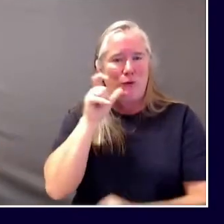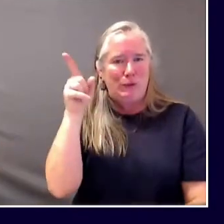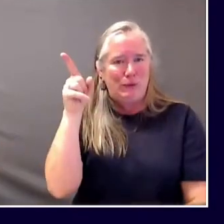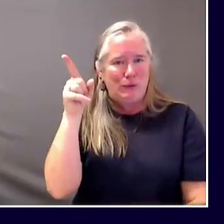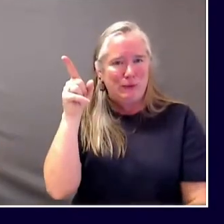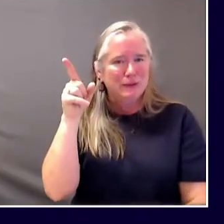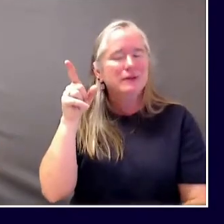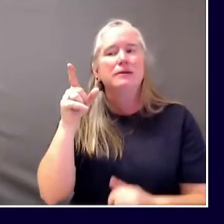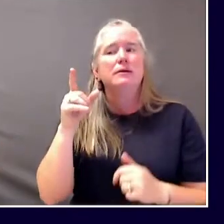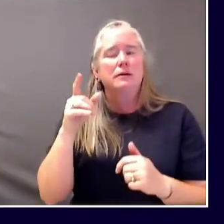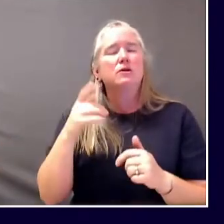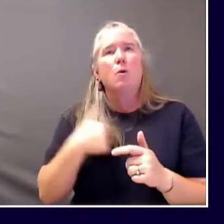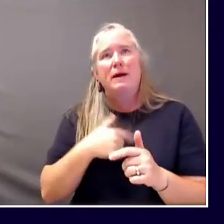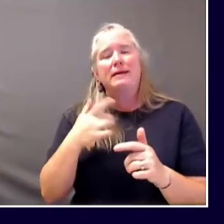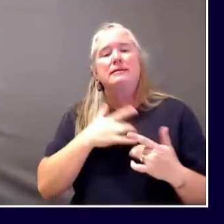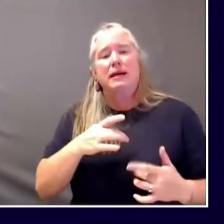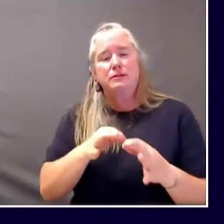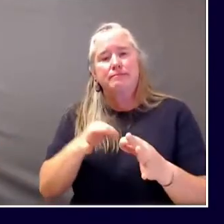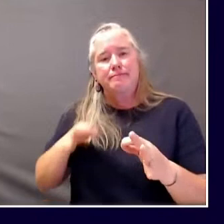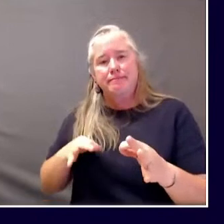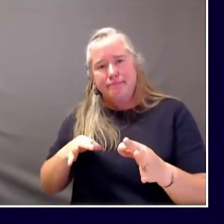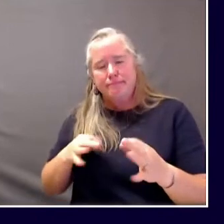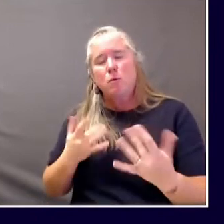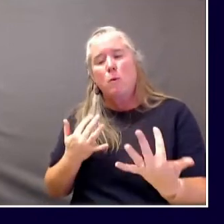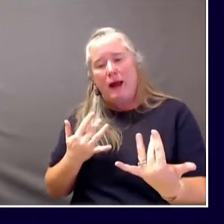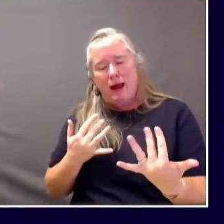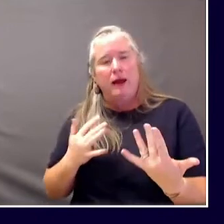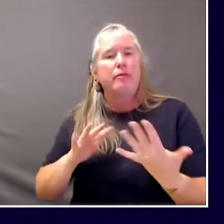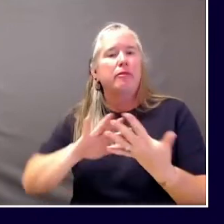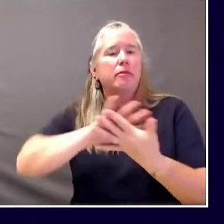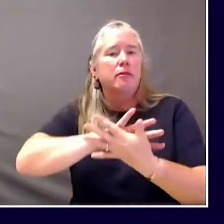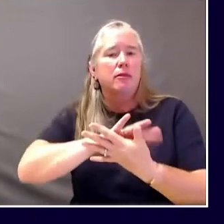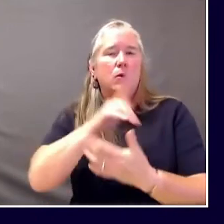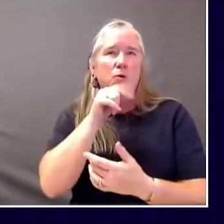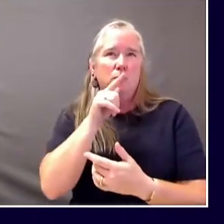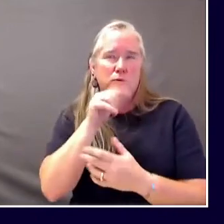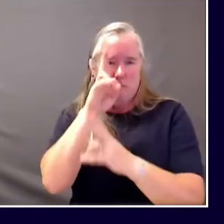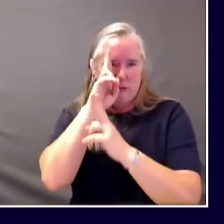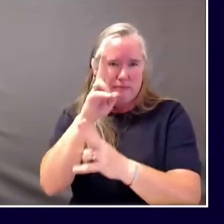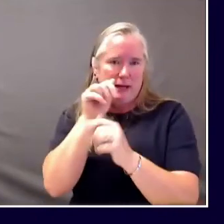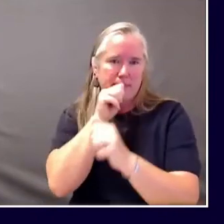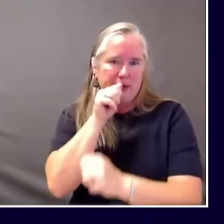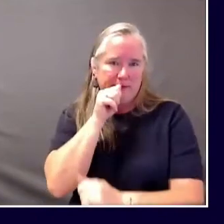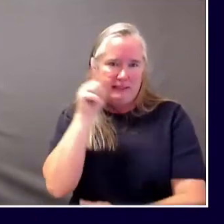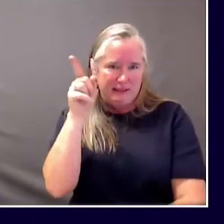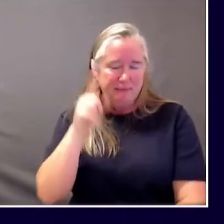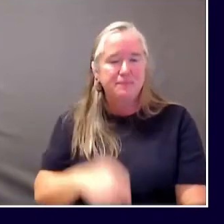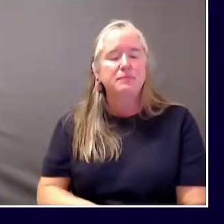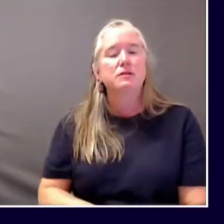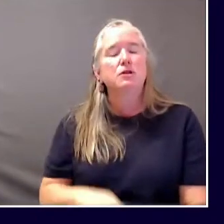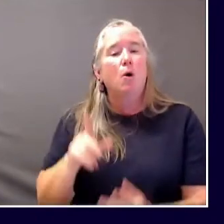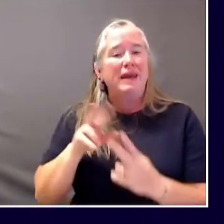protocol but in this situation we do anticipate updating this